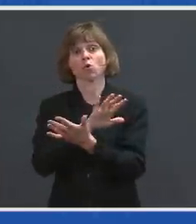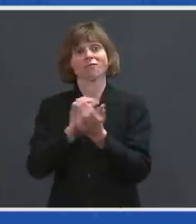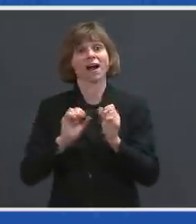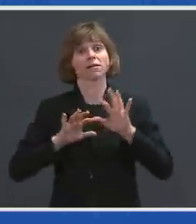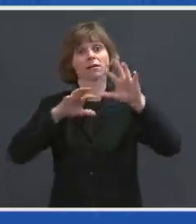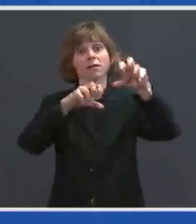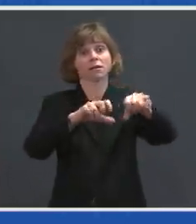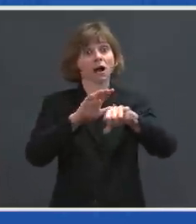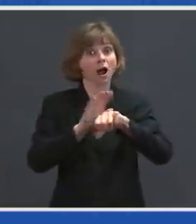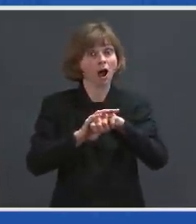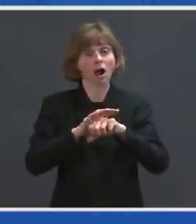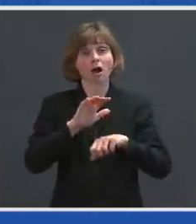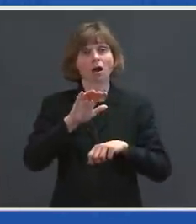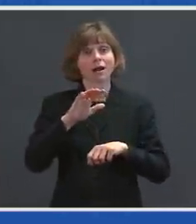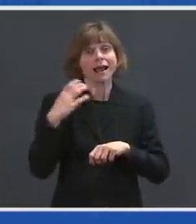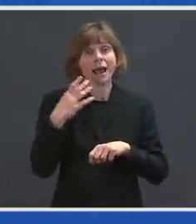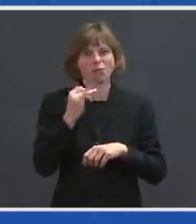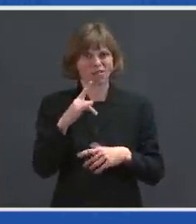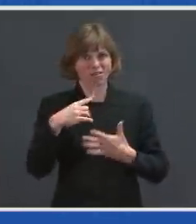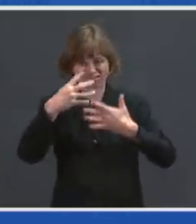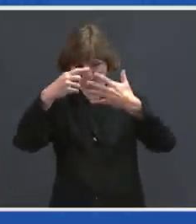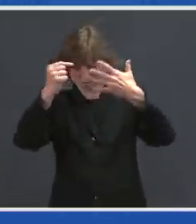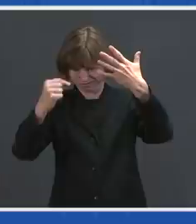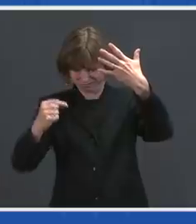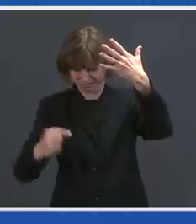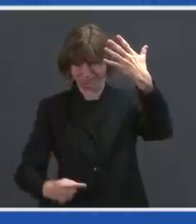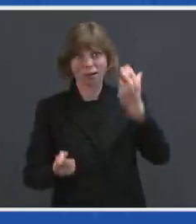And I could go on. A lot's changed.